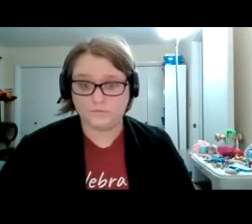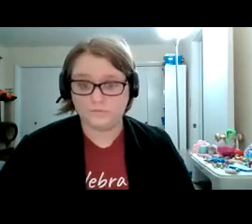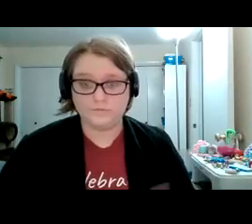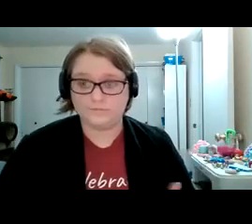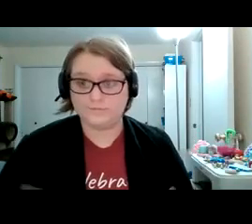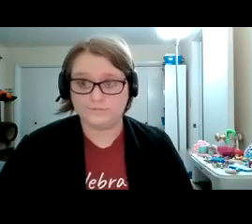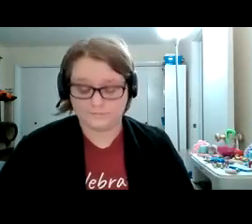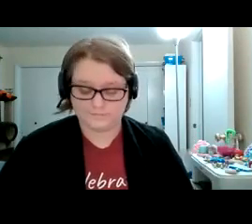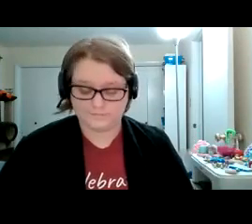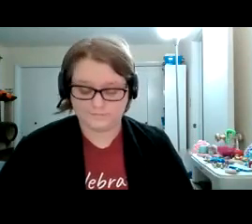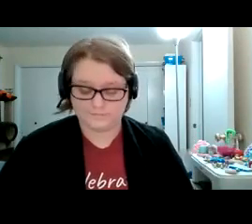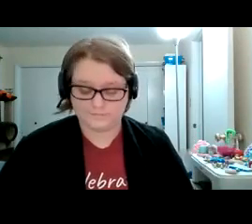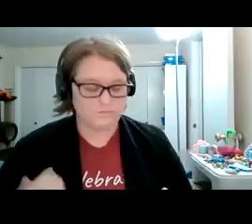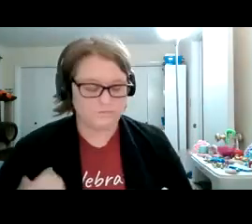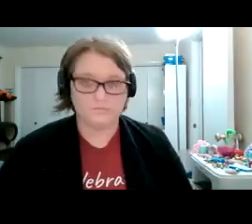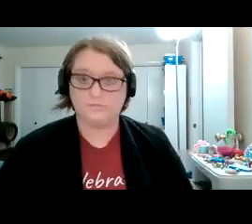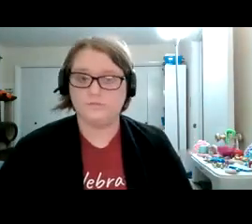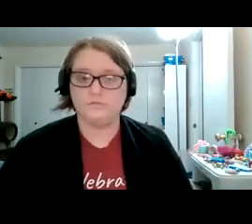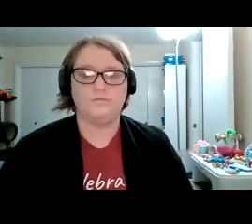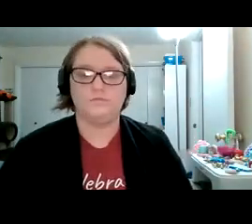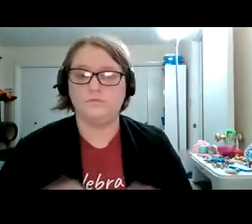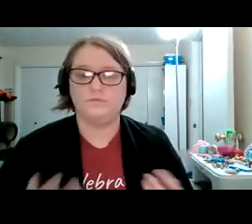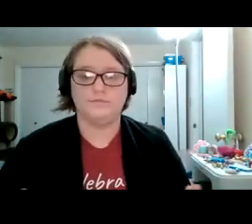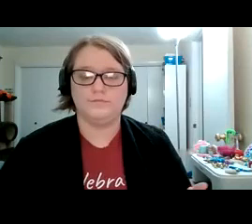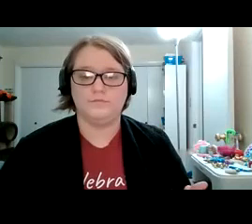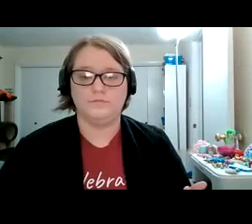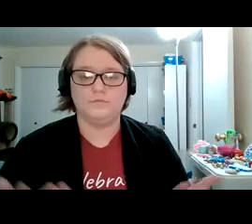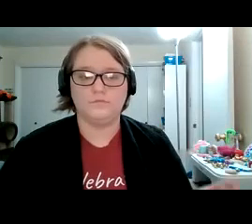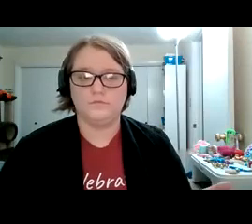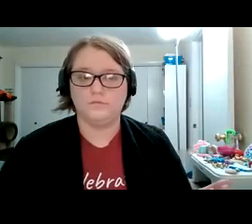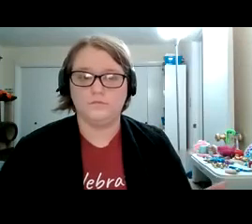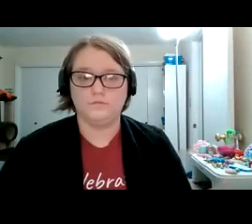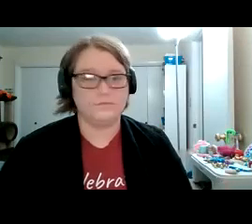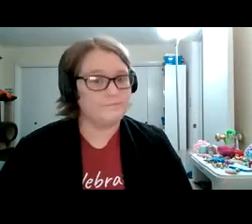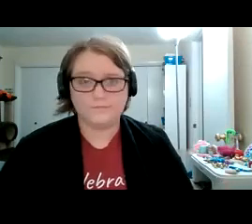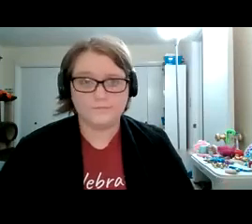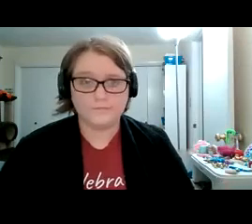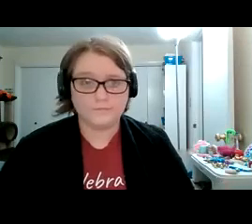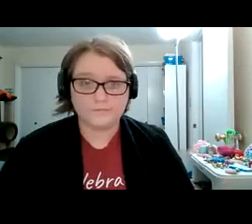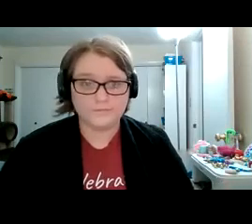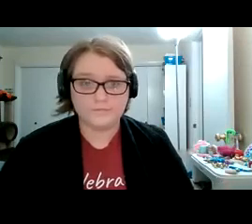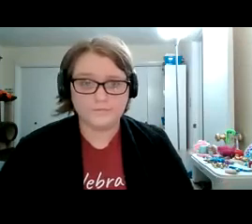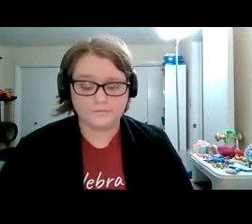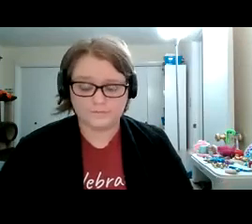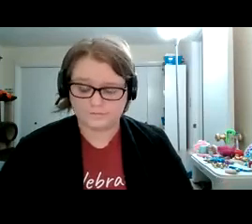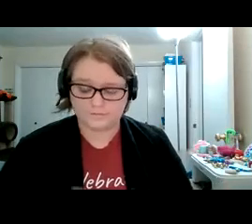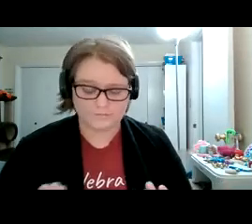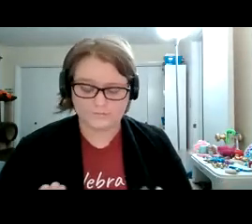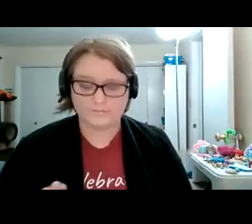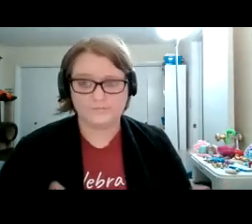you. The internet allows you to communicate with people from a vast array of places, cultures, and